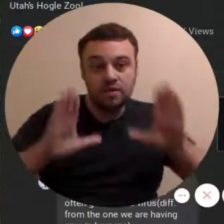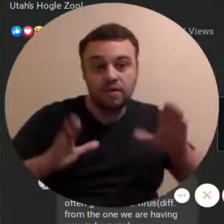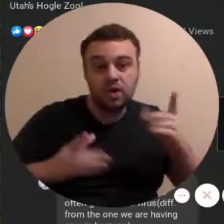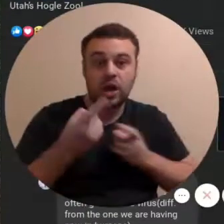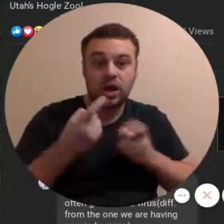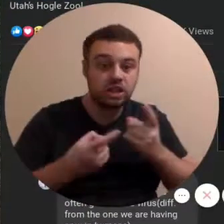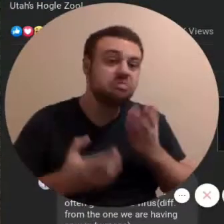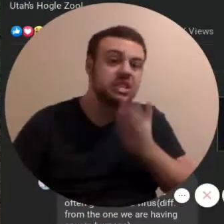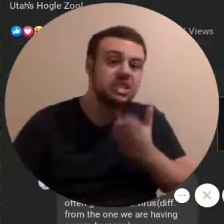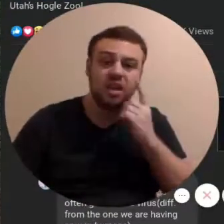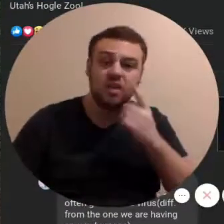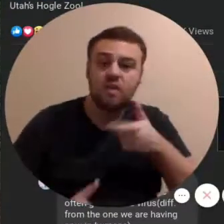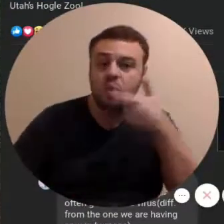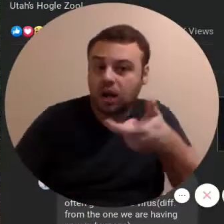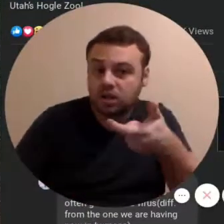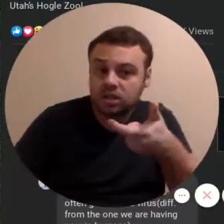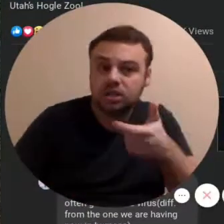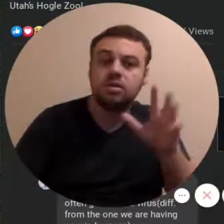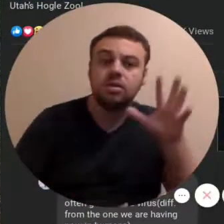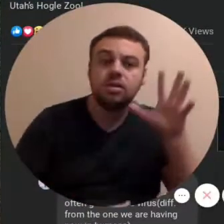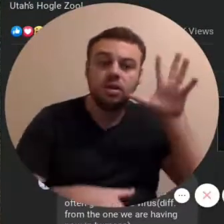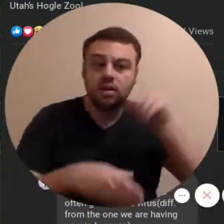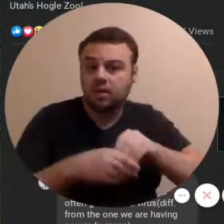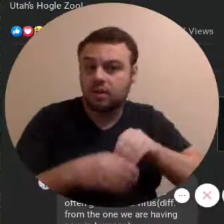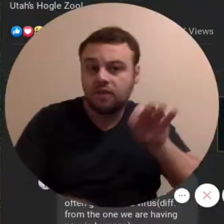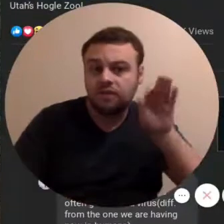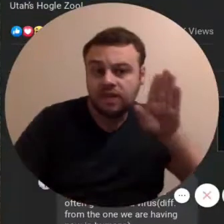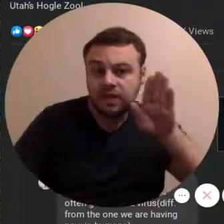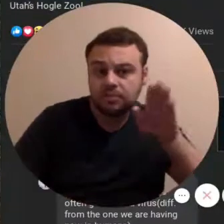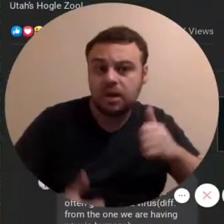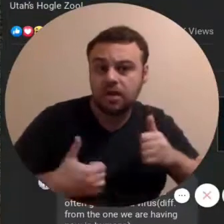being a part of these Facebook Lives, we couldn't do them without you. So as